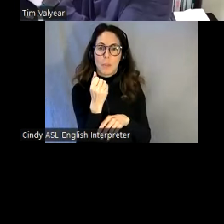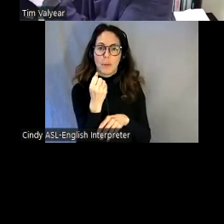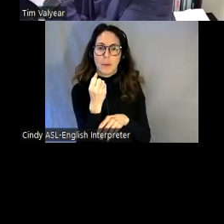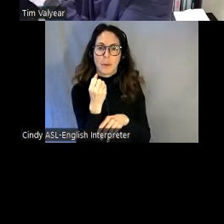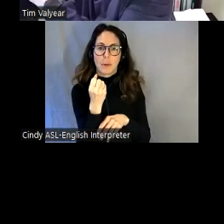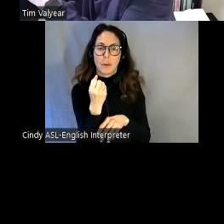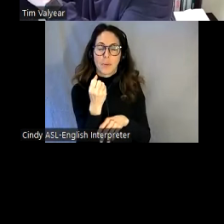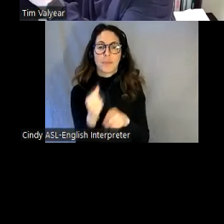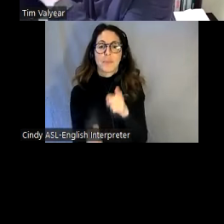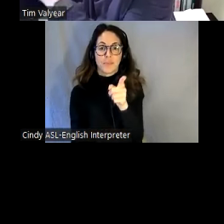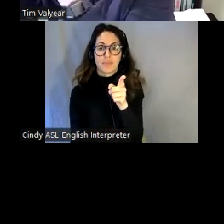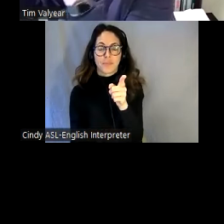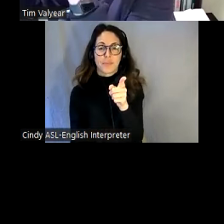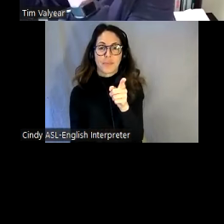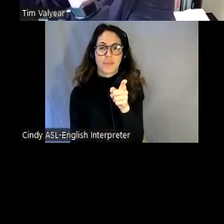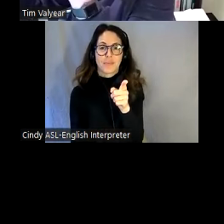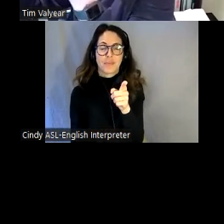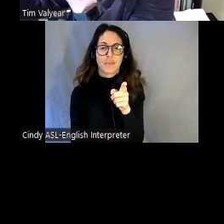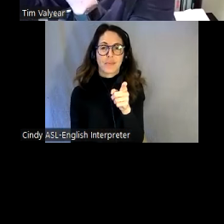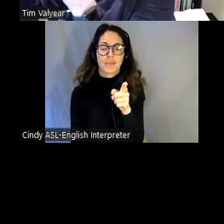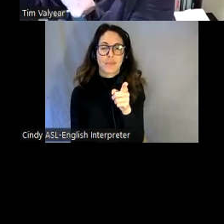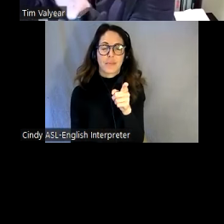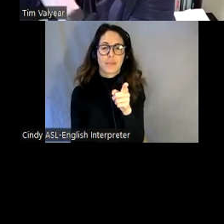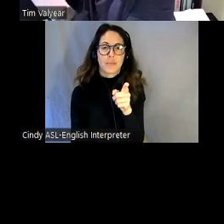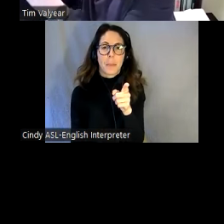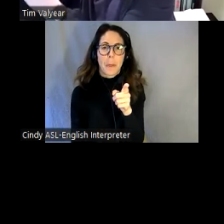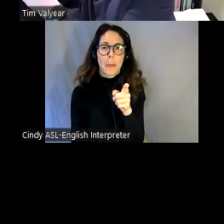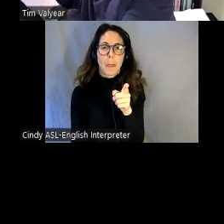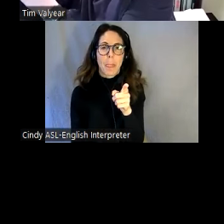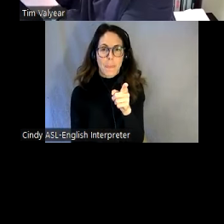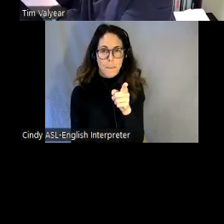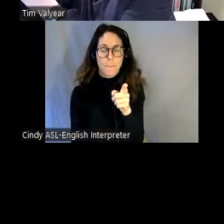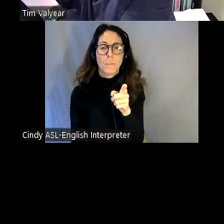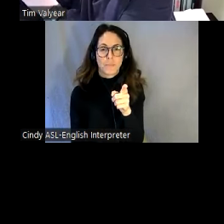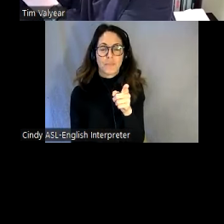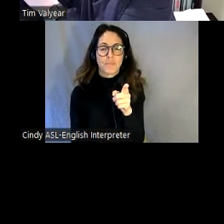in the gloved hand, roll up the dirty glove inside of your